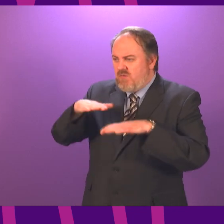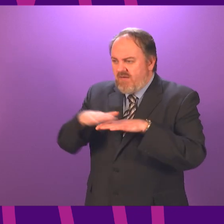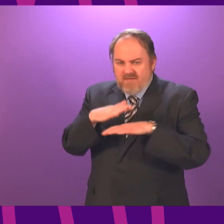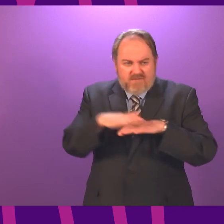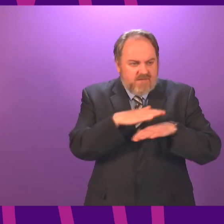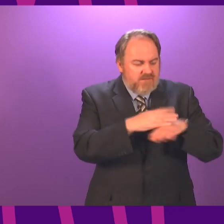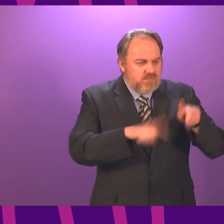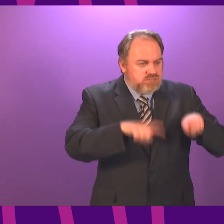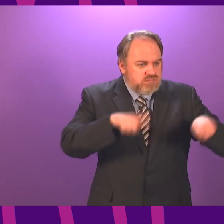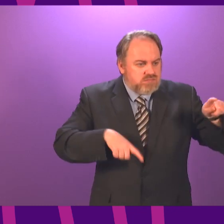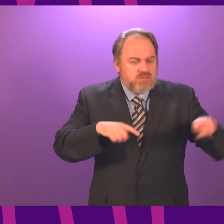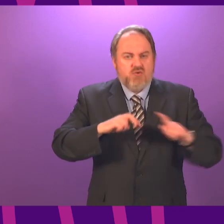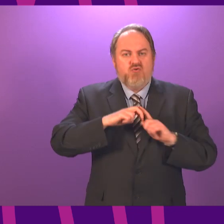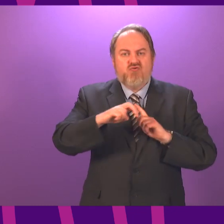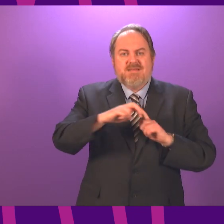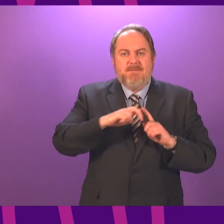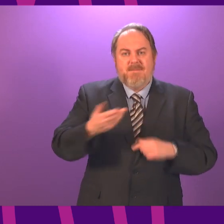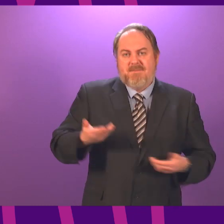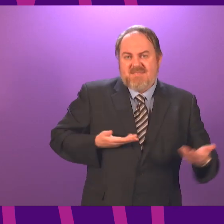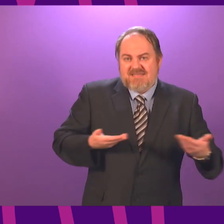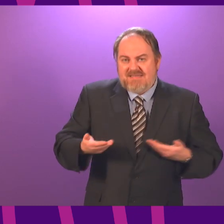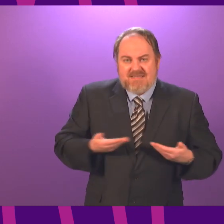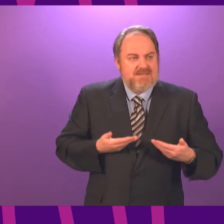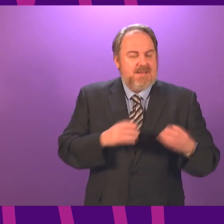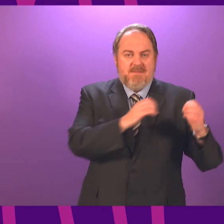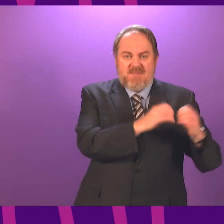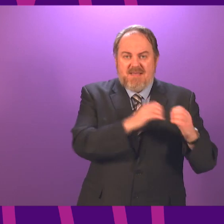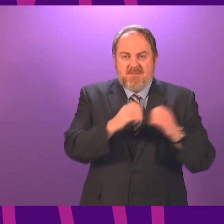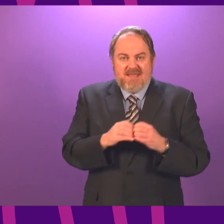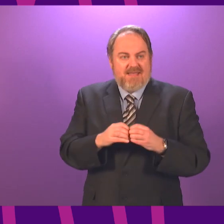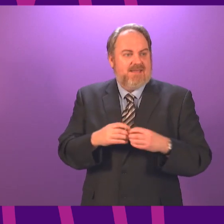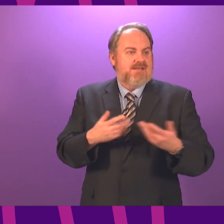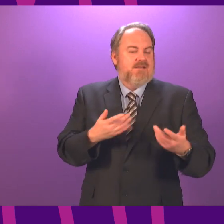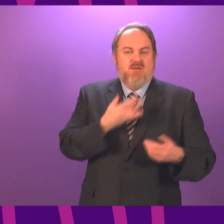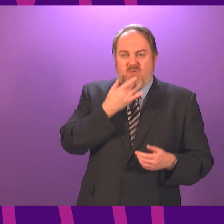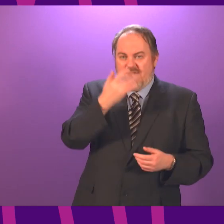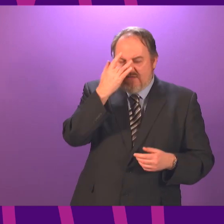of the tourism industry, and we have sought to do that for self-catering accommodation